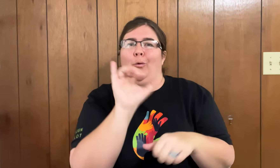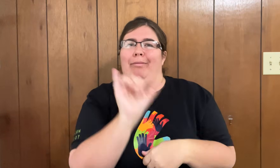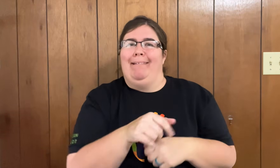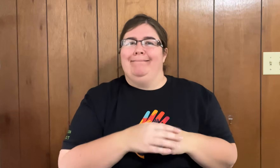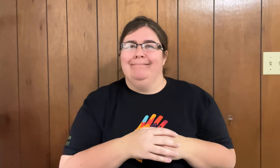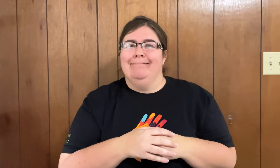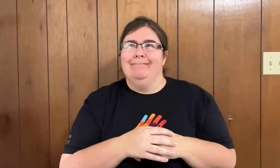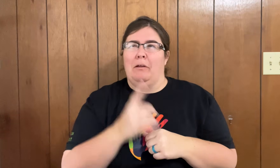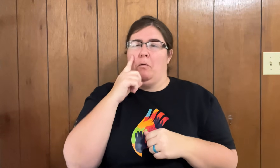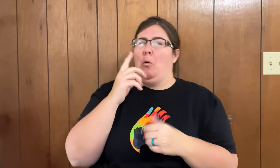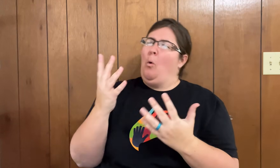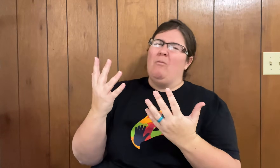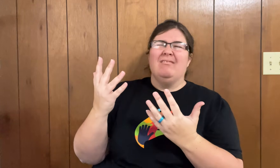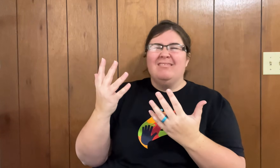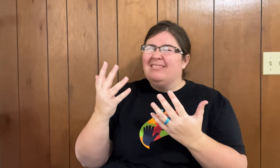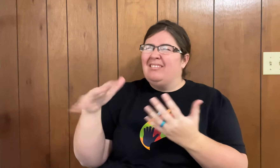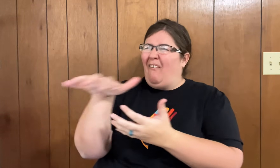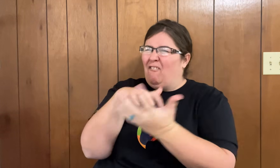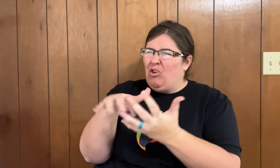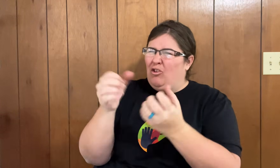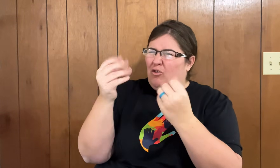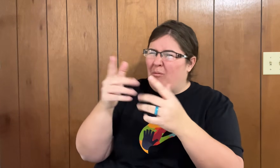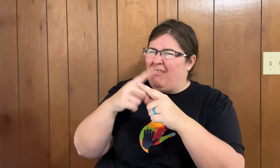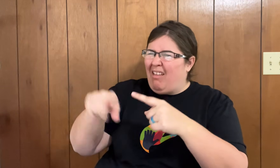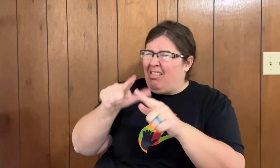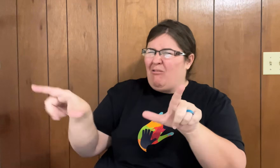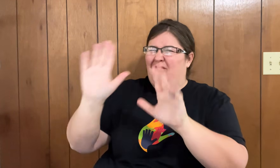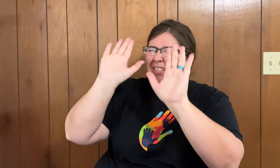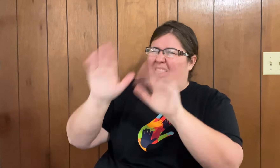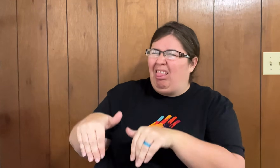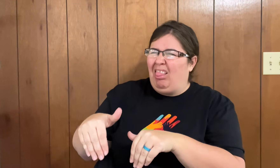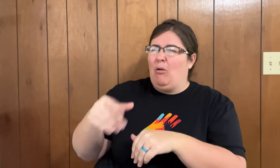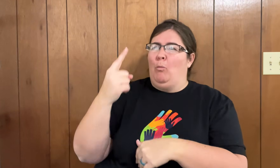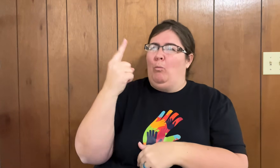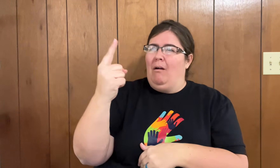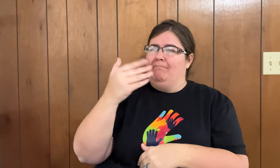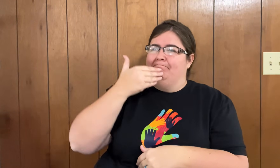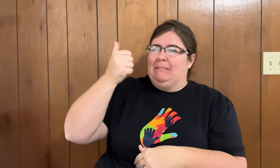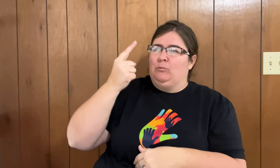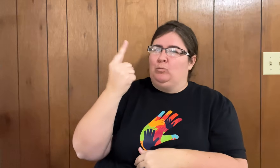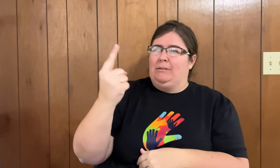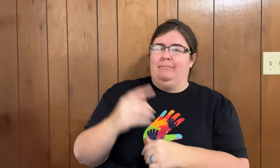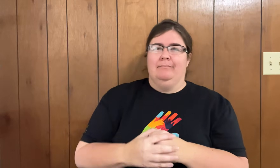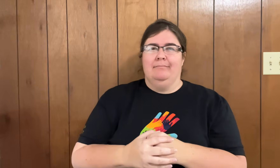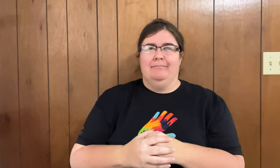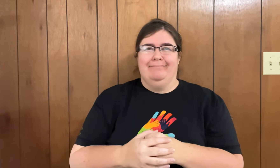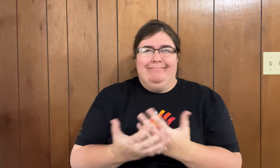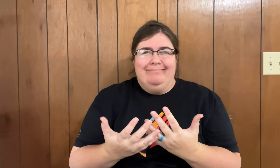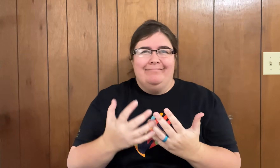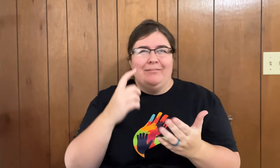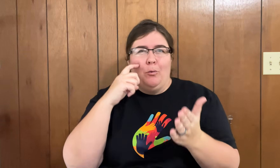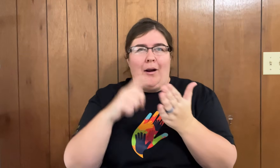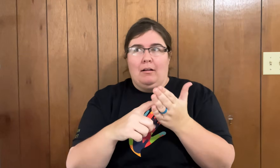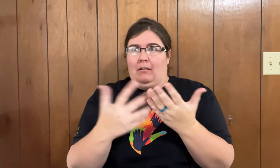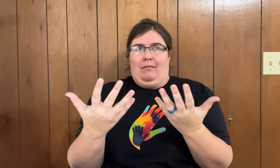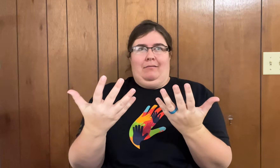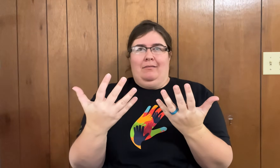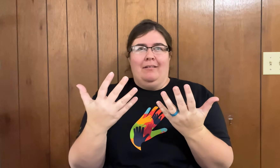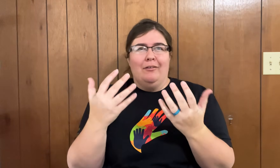so let's standardize one sign language" They think, "It's confusing that there's so many sign languages, it'll be so much better if there's just one sign language"